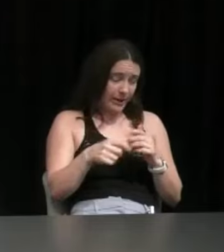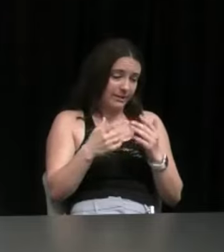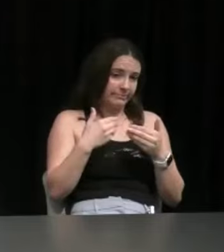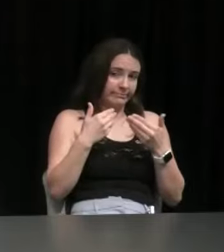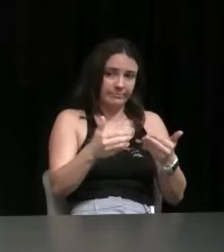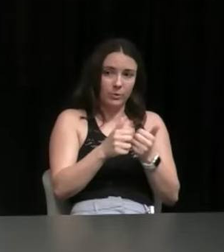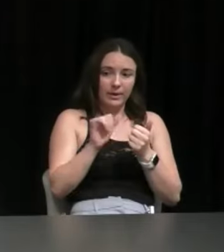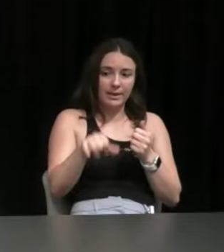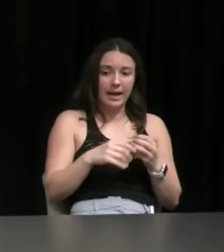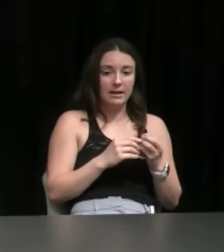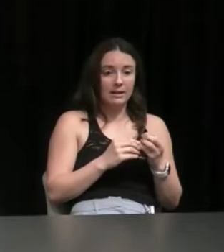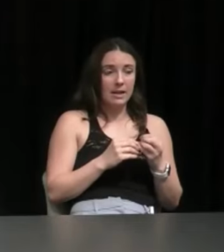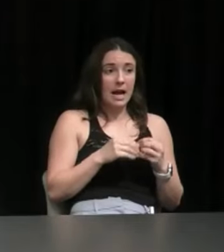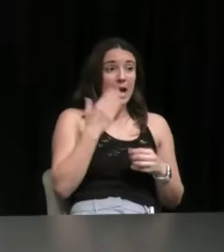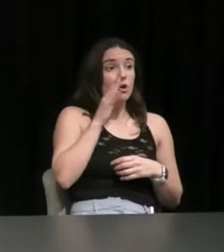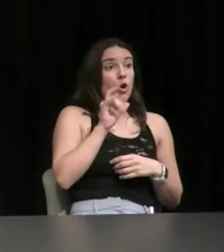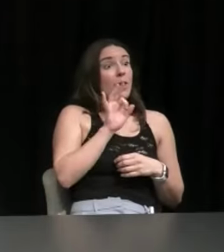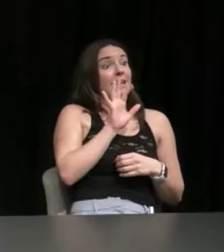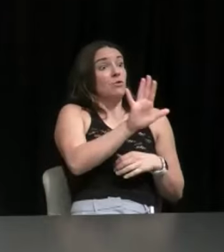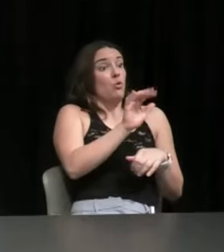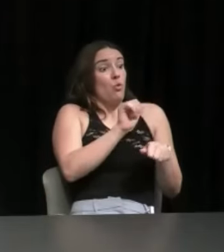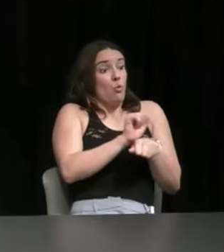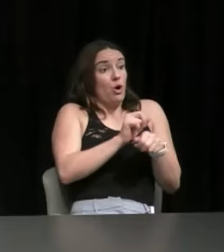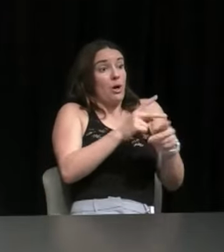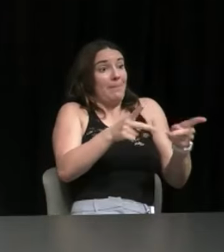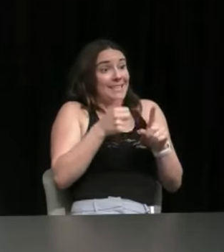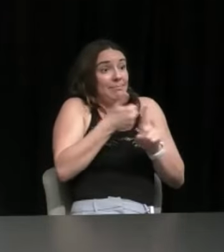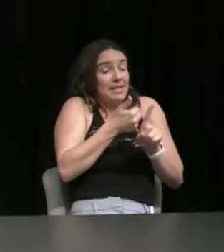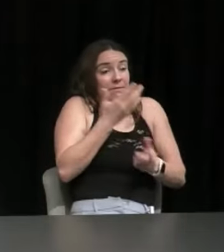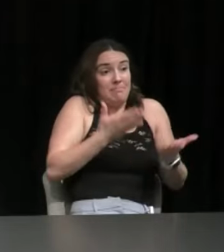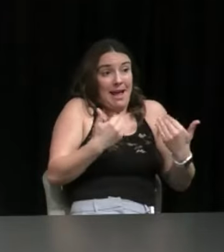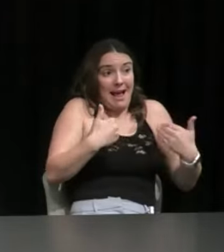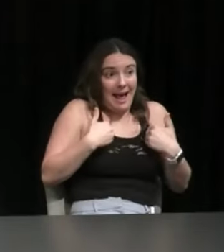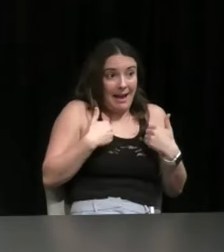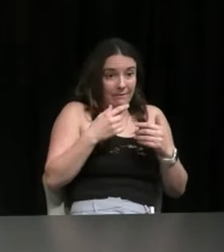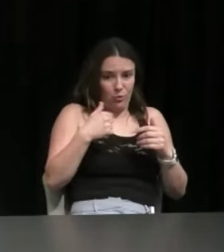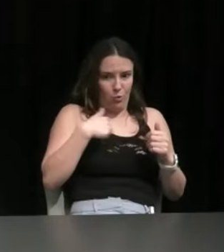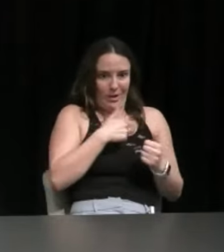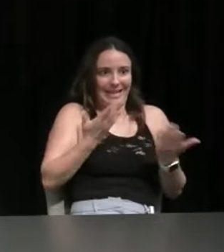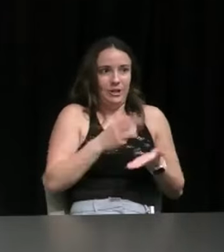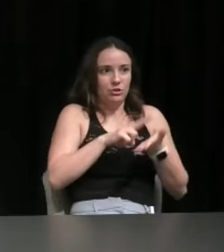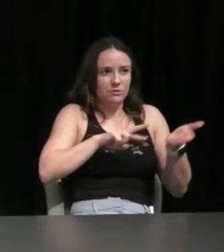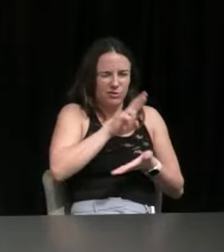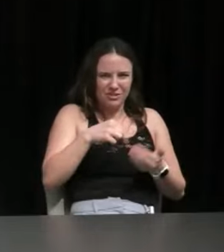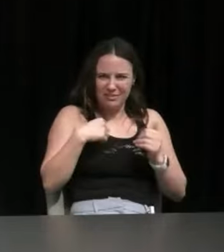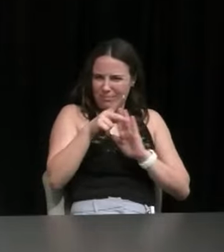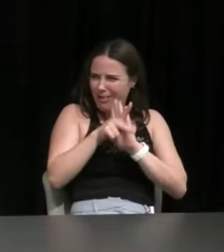could check in with them to see if they think you have a good case if your workplace uh May provide